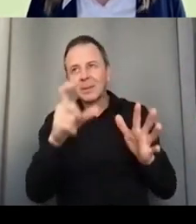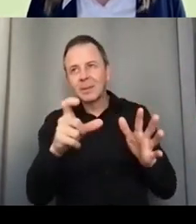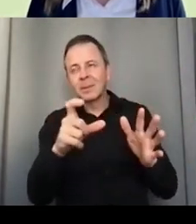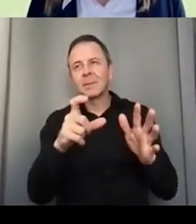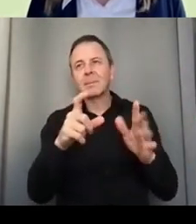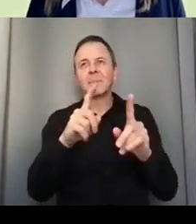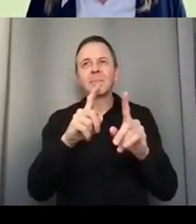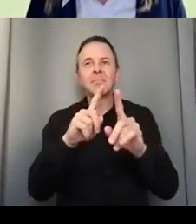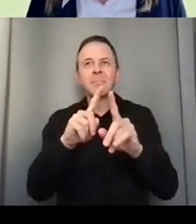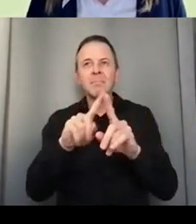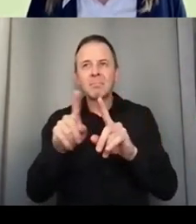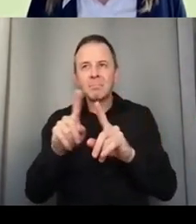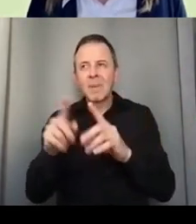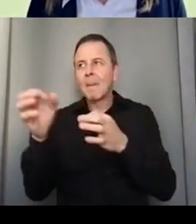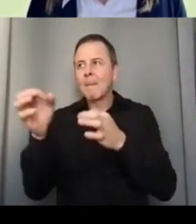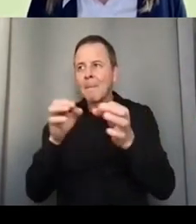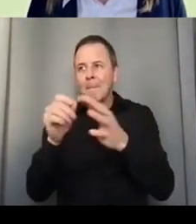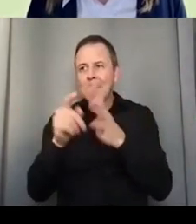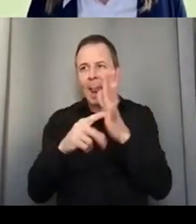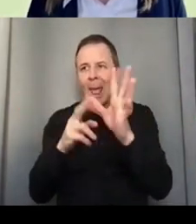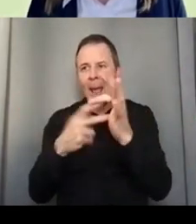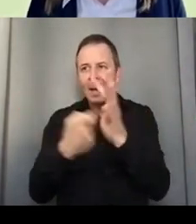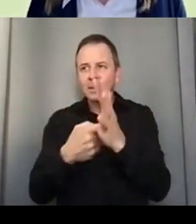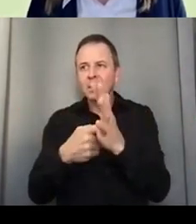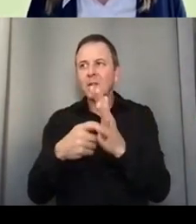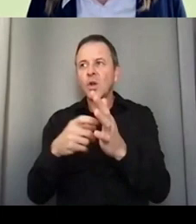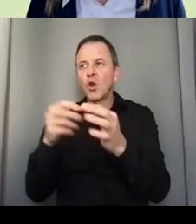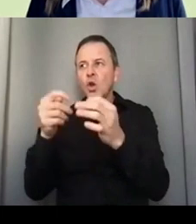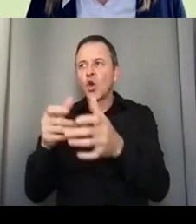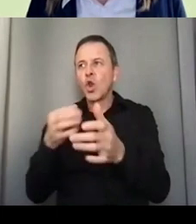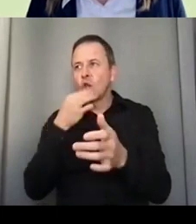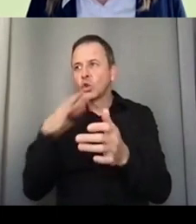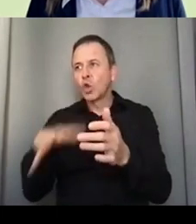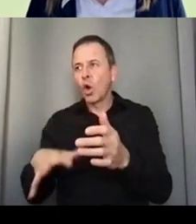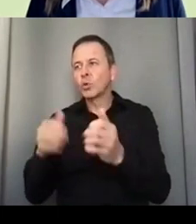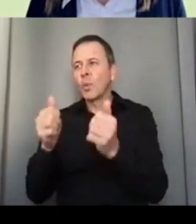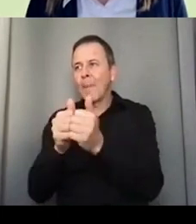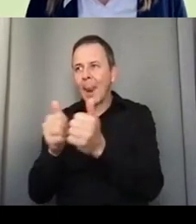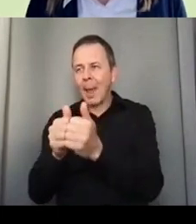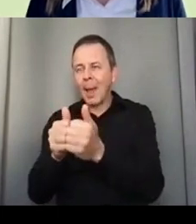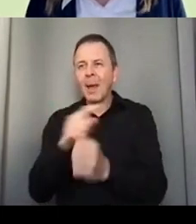coordinators, planners, Early Childhood partners and so on could even it